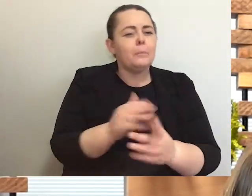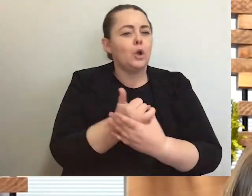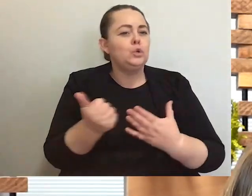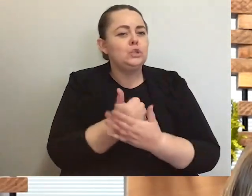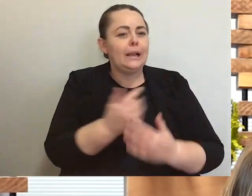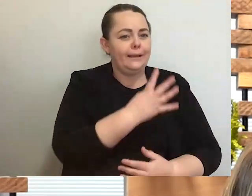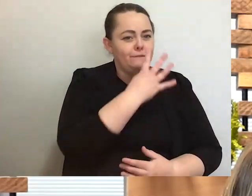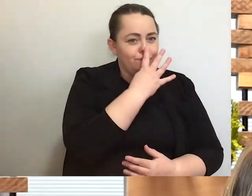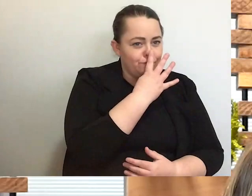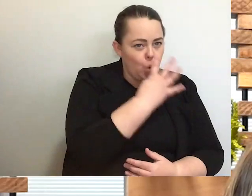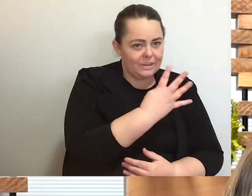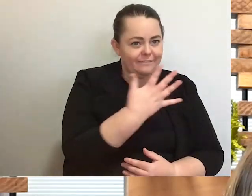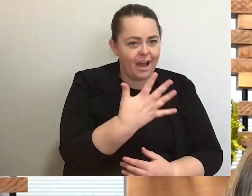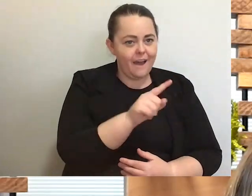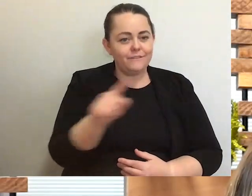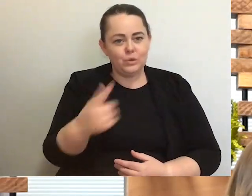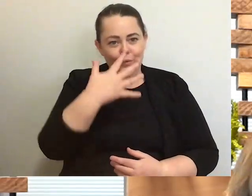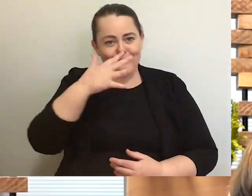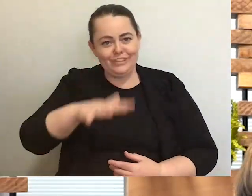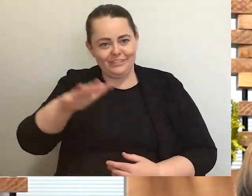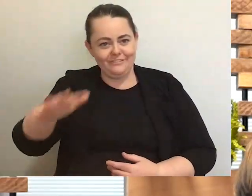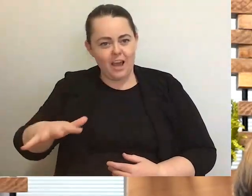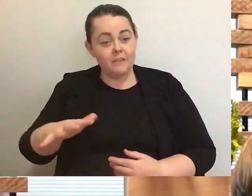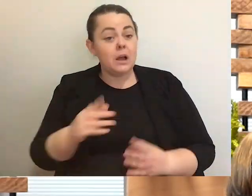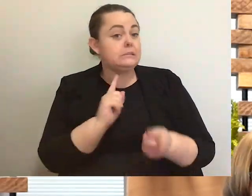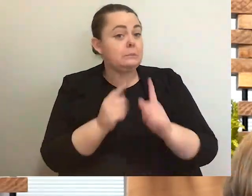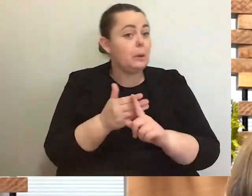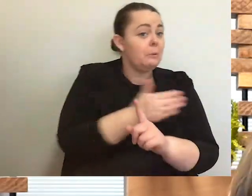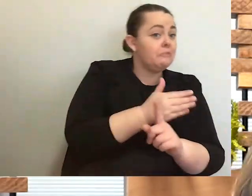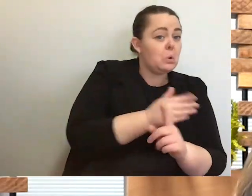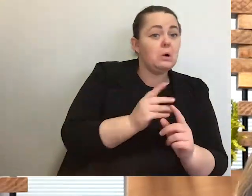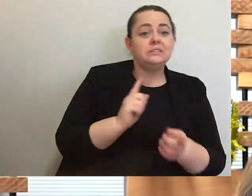As we all know, each woman is an individual and so, it can be different for each of them.